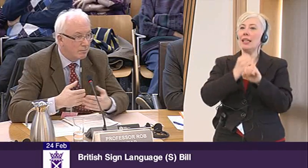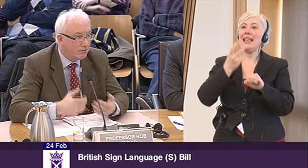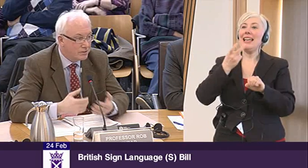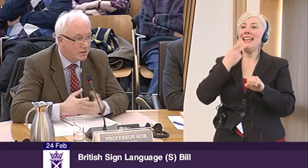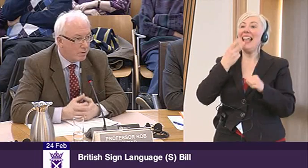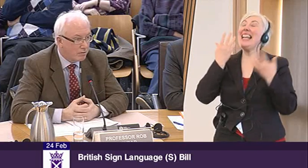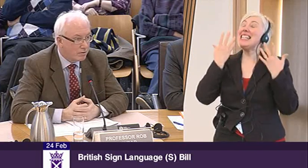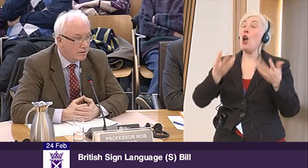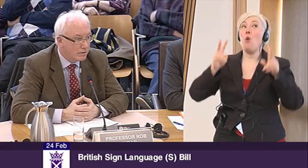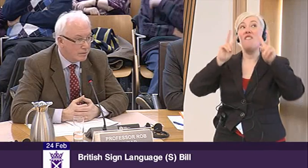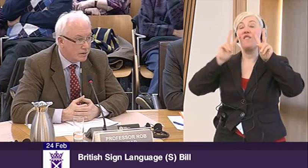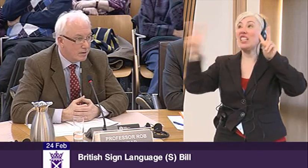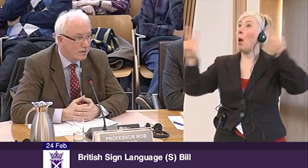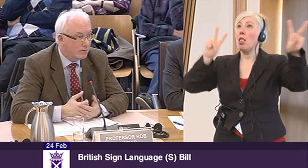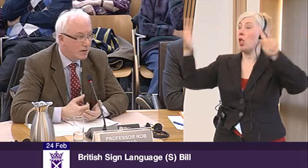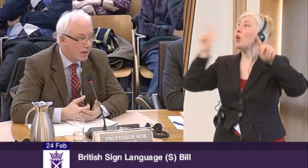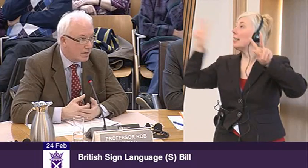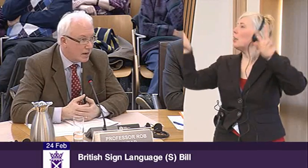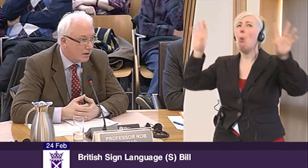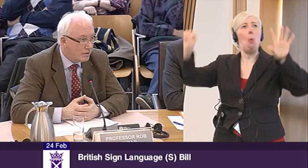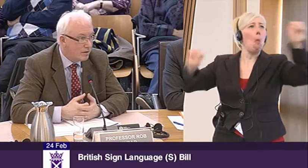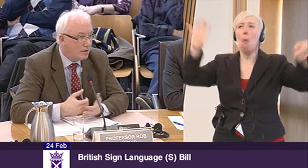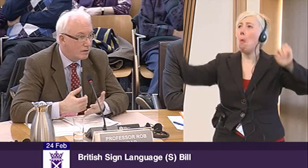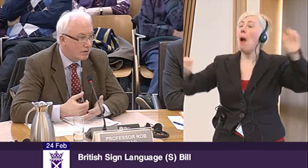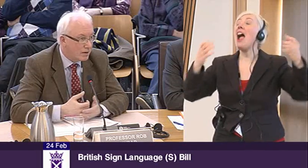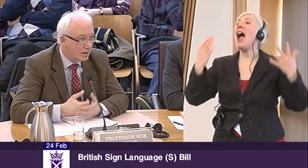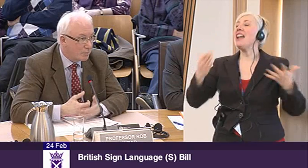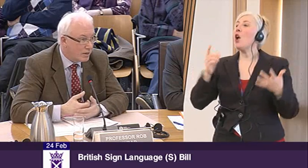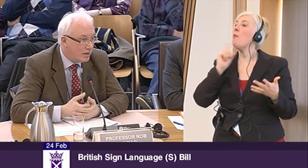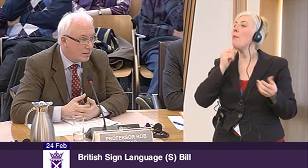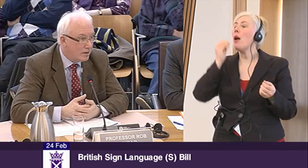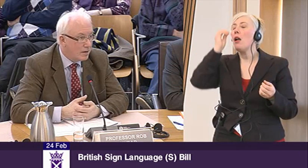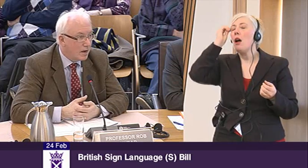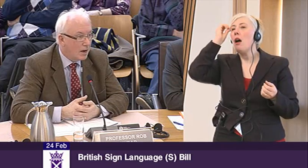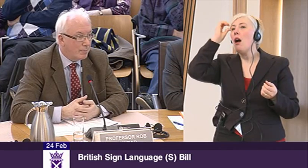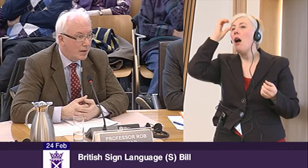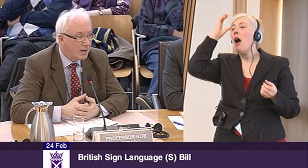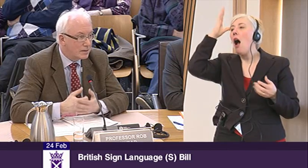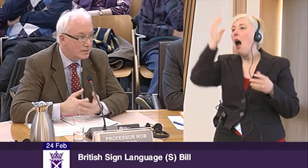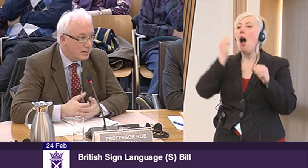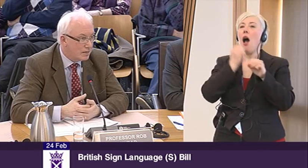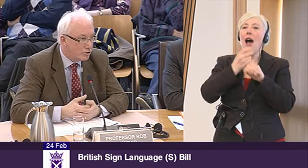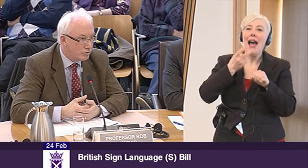and, because of that, people know that the language exists and is spoken. There is better